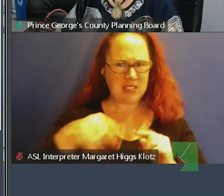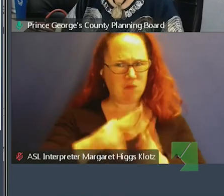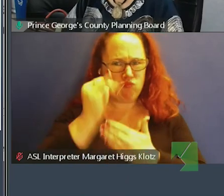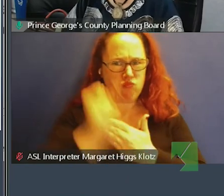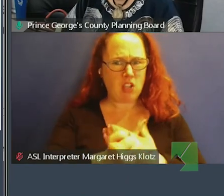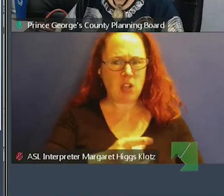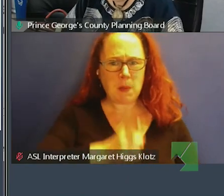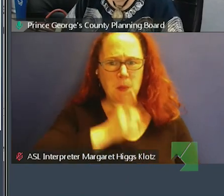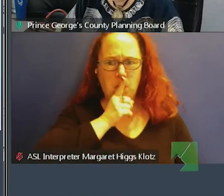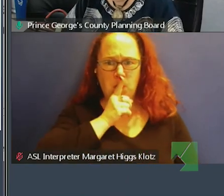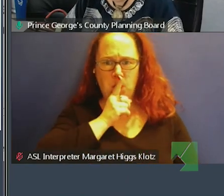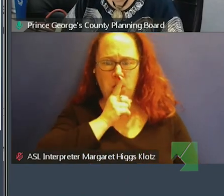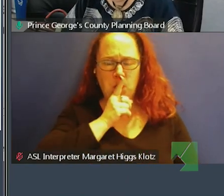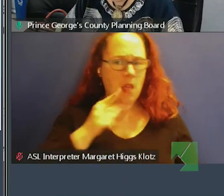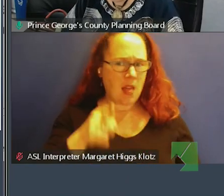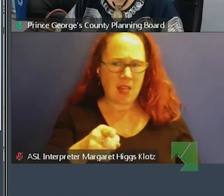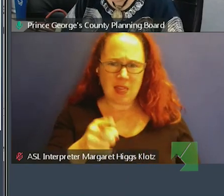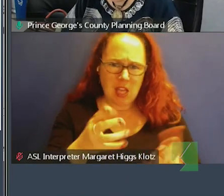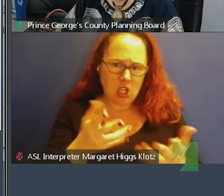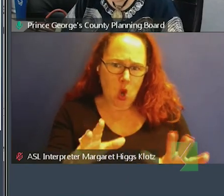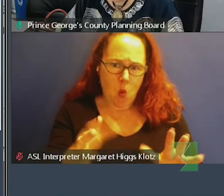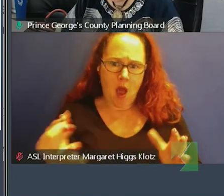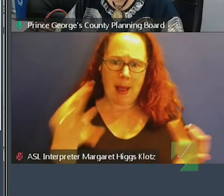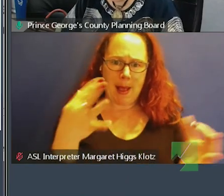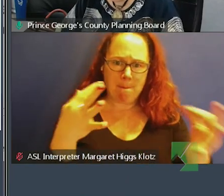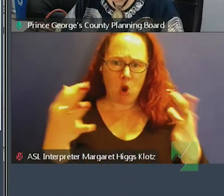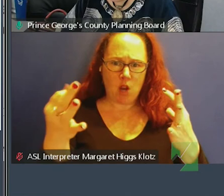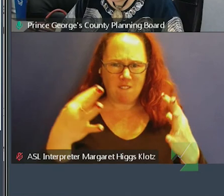to consider any input from the neighborhood is quite frankly disappointing.